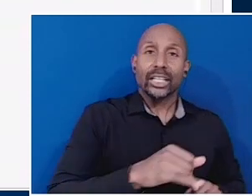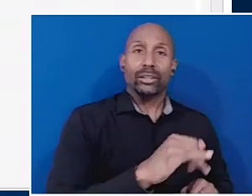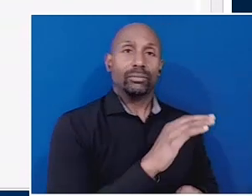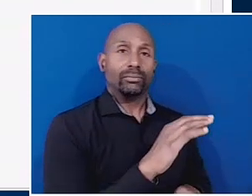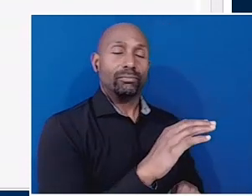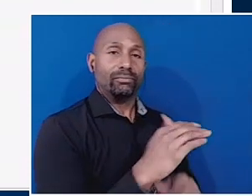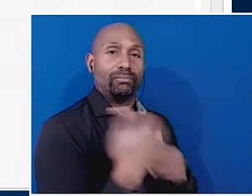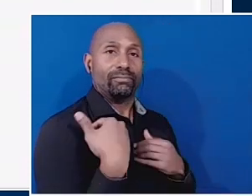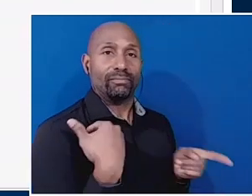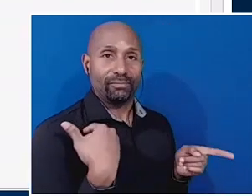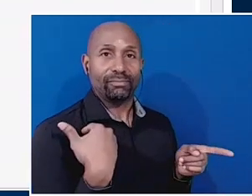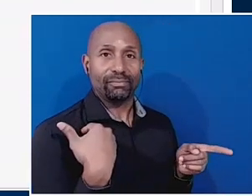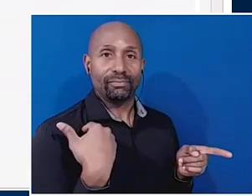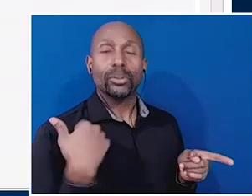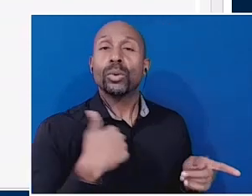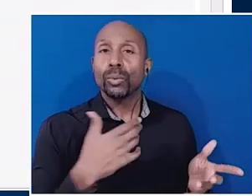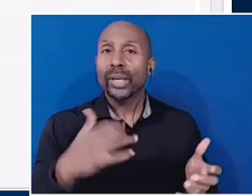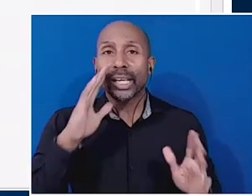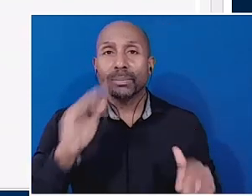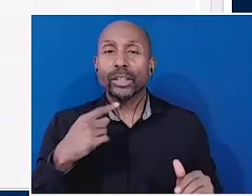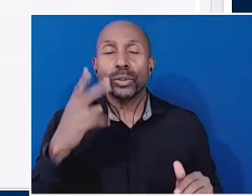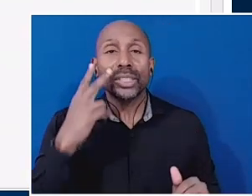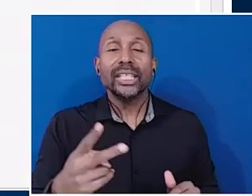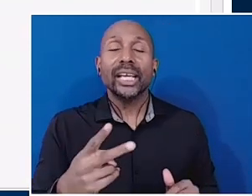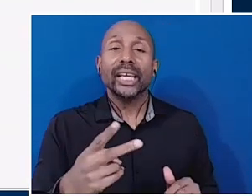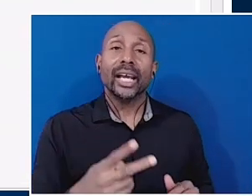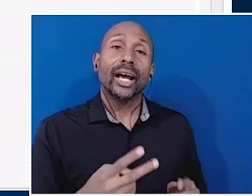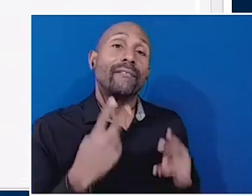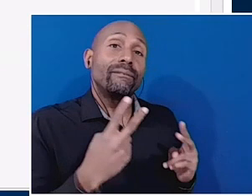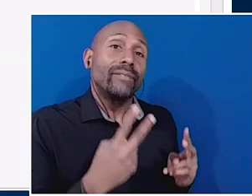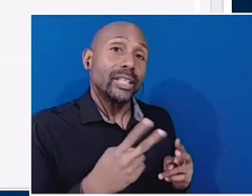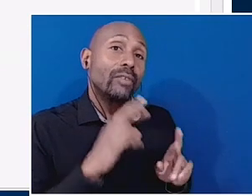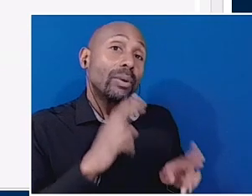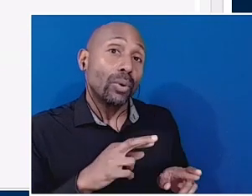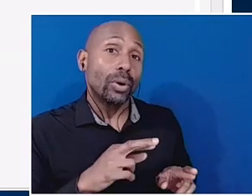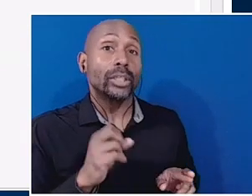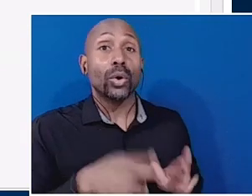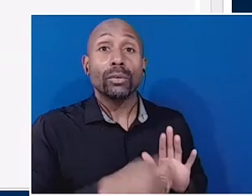report a review of an institution's recruiting, admission practices, and all